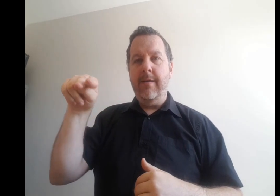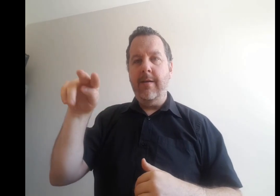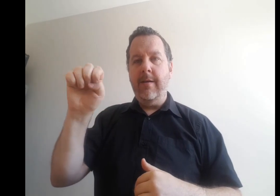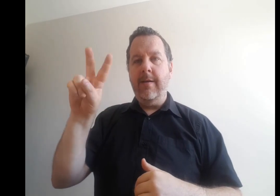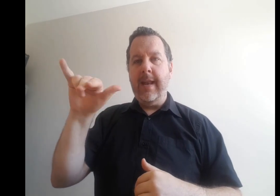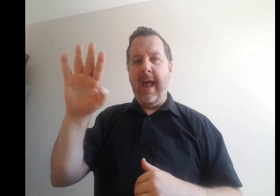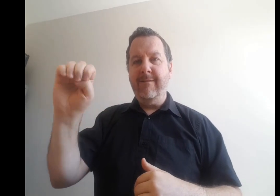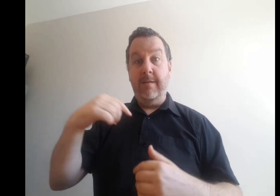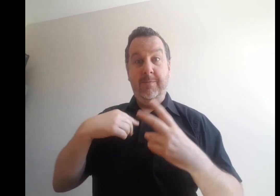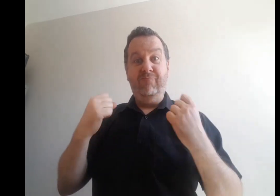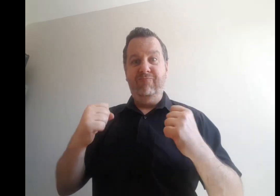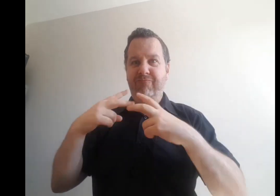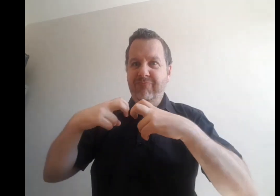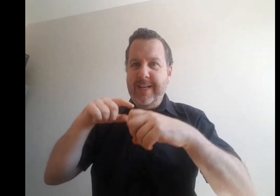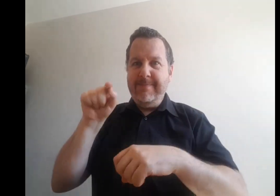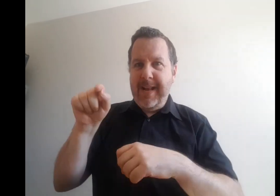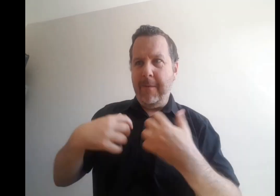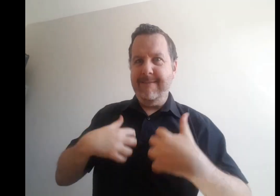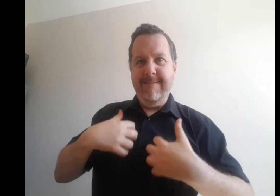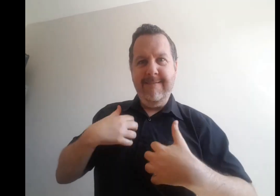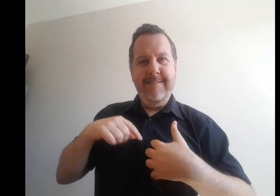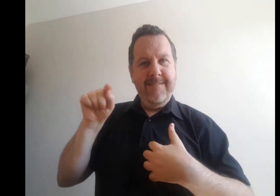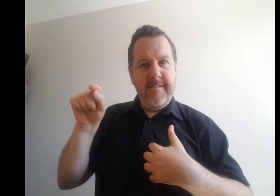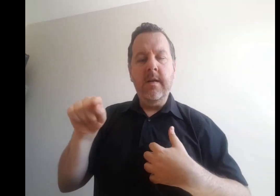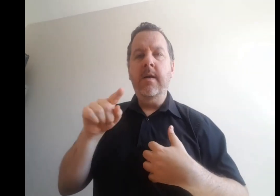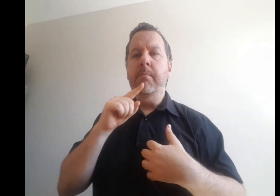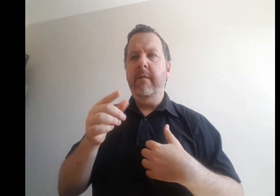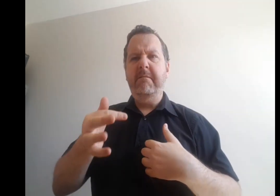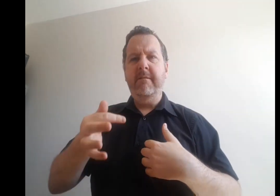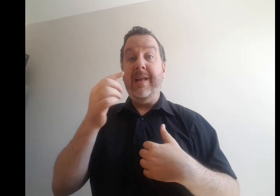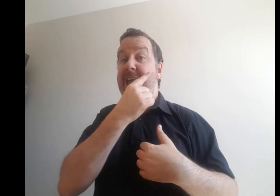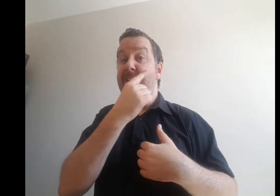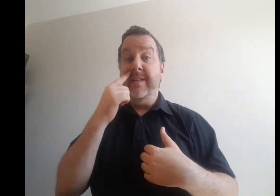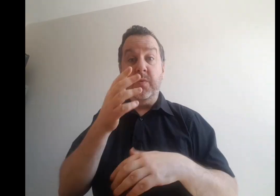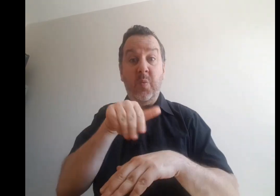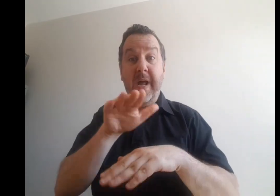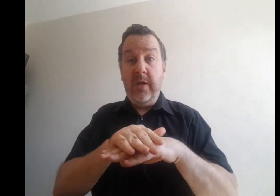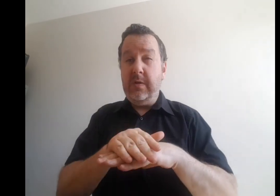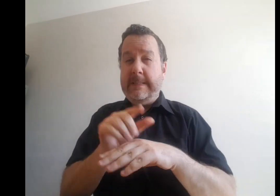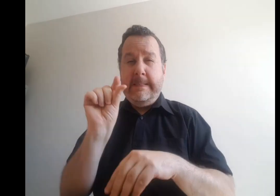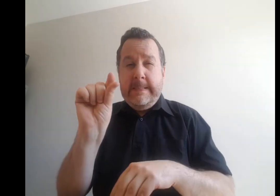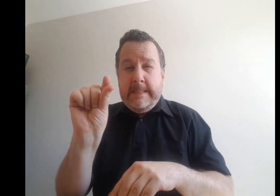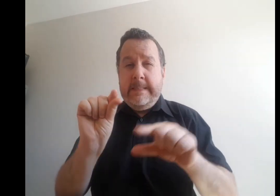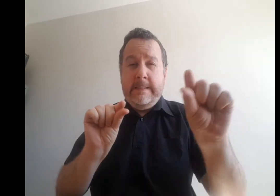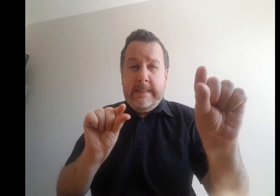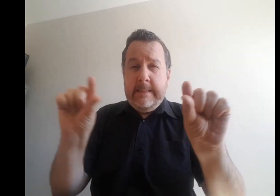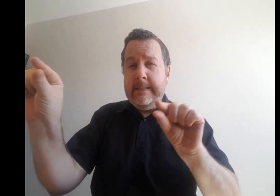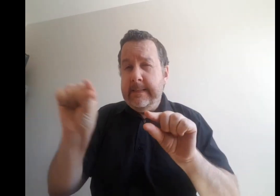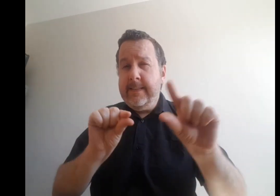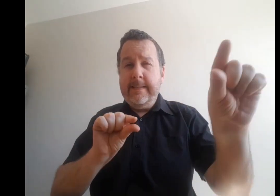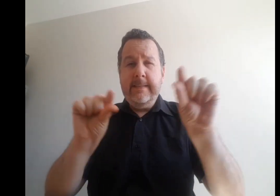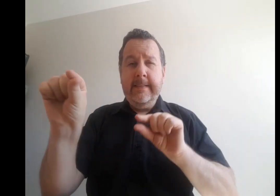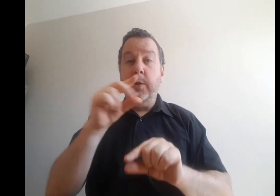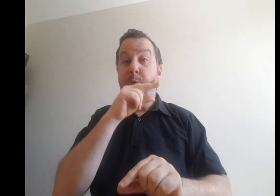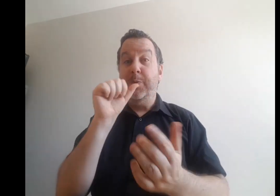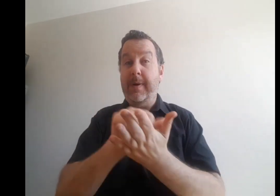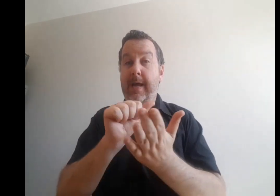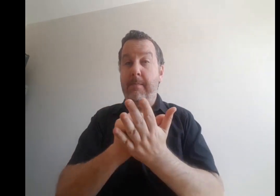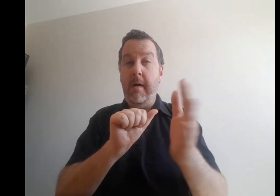He's a fascinating guy, but I'm only coming across him through little snippets in newspaper reports.